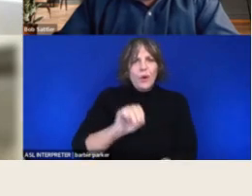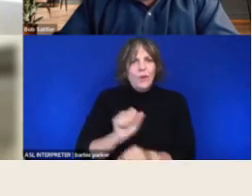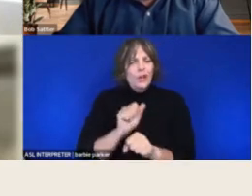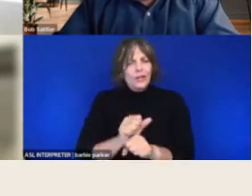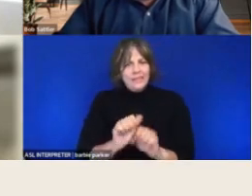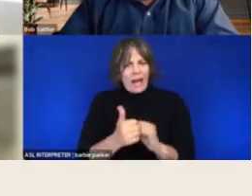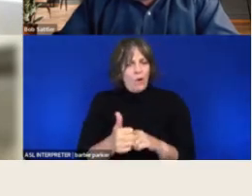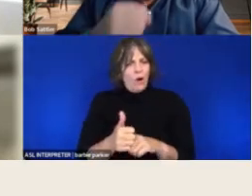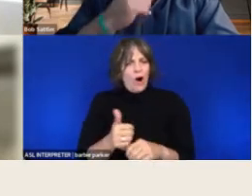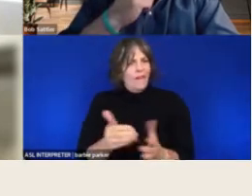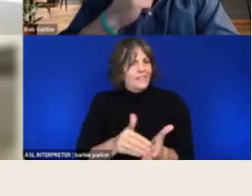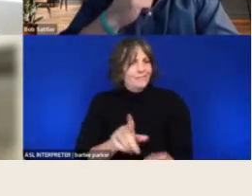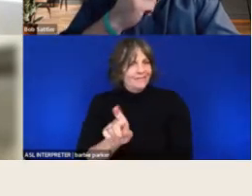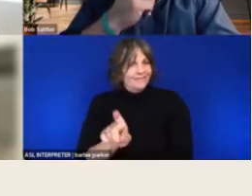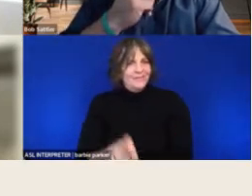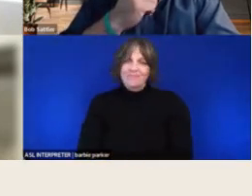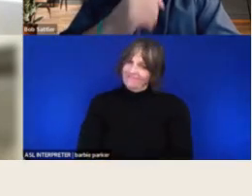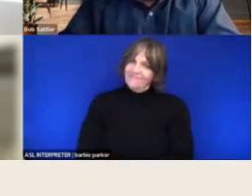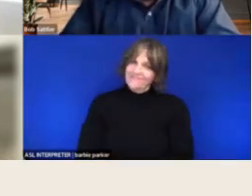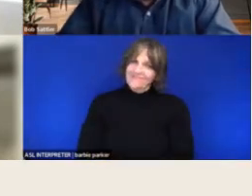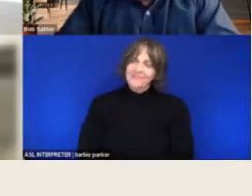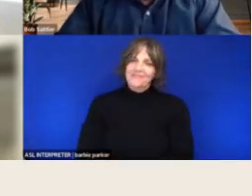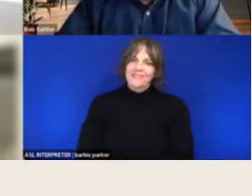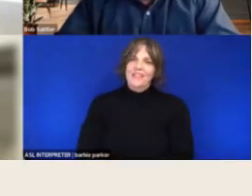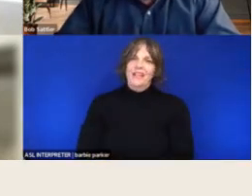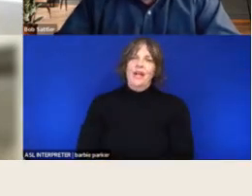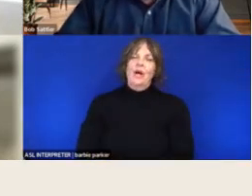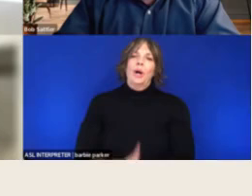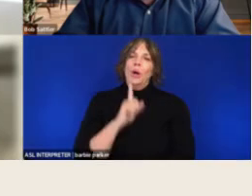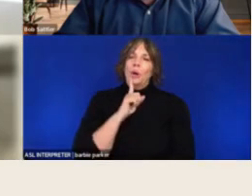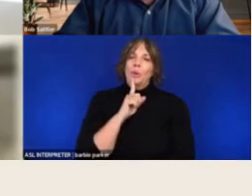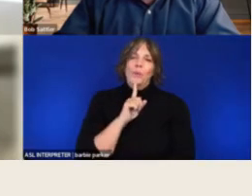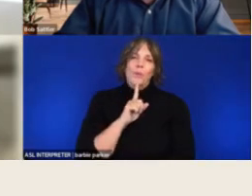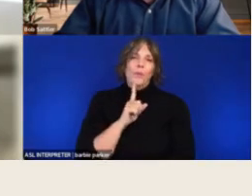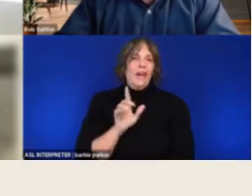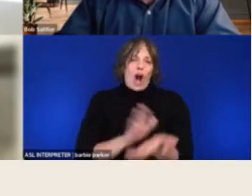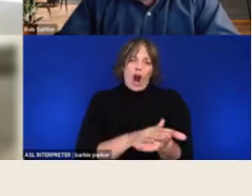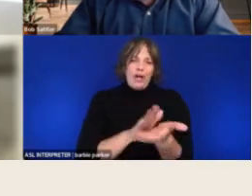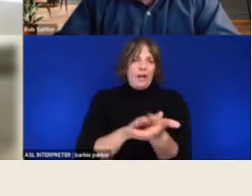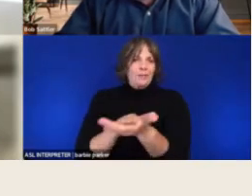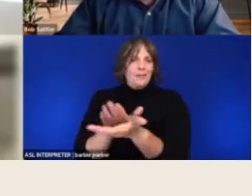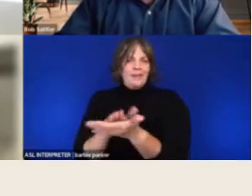Saska Rajcevic: Yeah, well, we're complimenting them today, because thank you so much, right, Bob and Alva, for all of